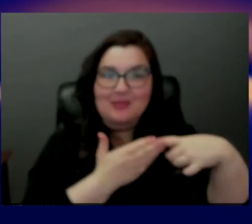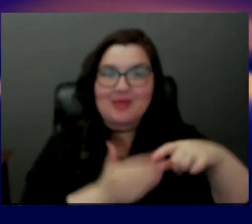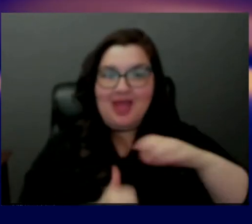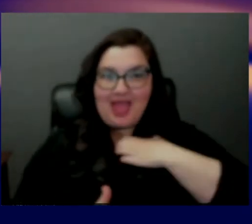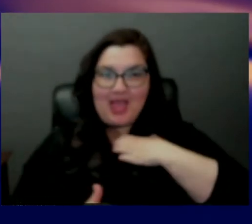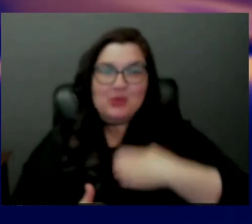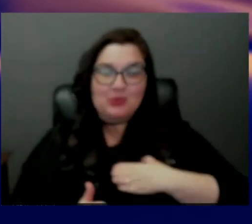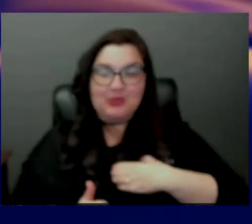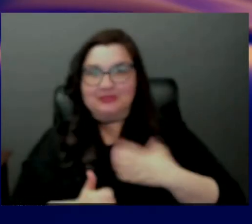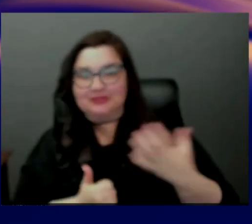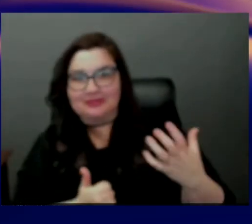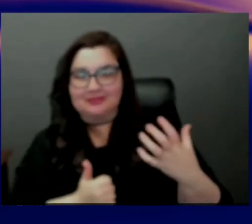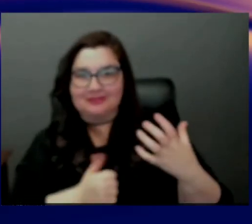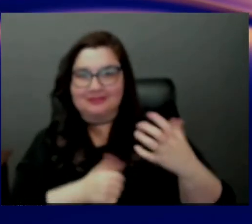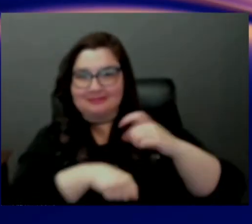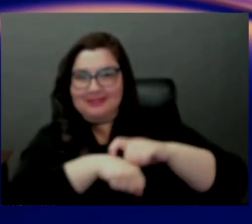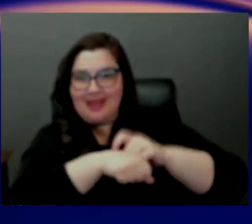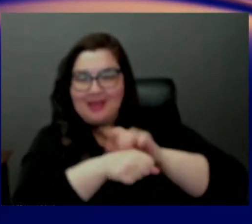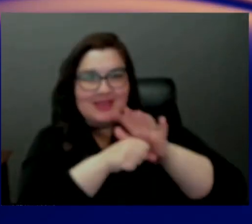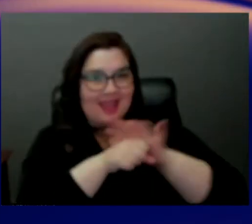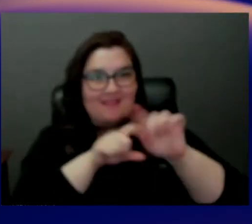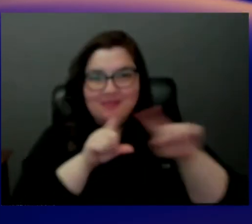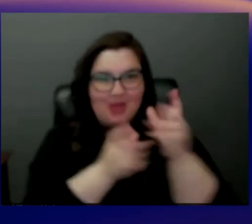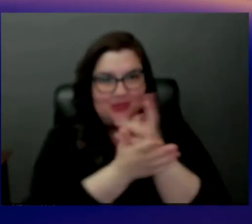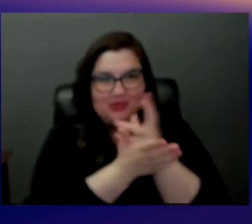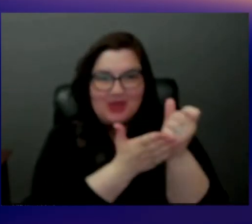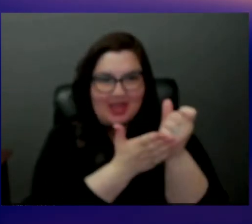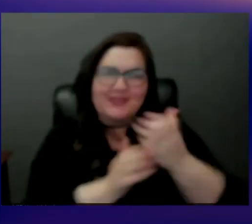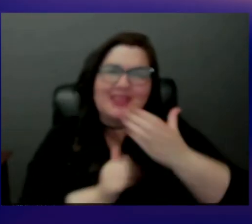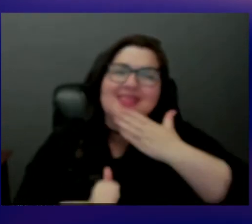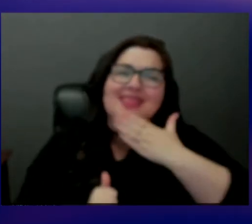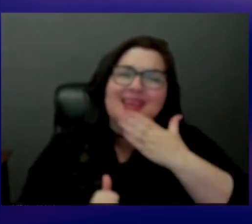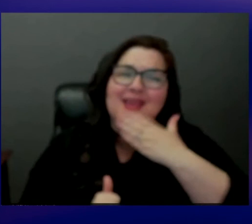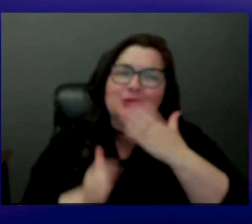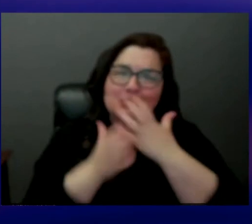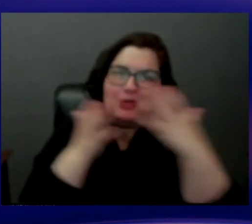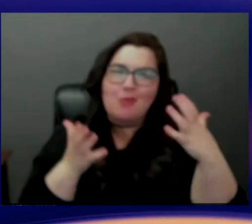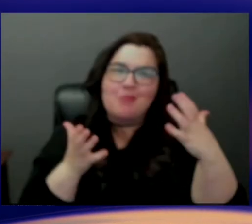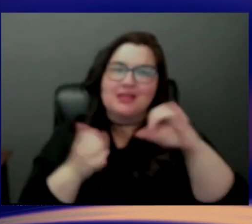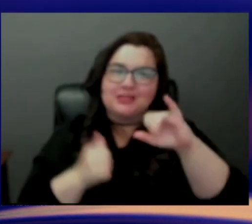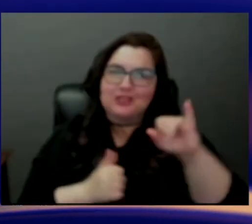so we're gonna have to end it there, but, thank you so much to JD for joining us. That that was just great.